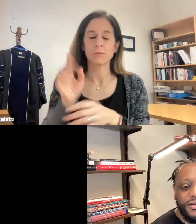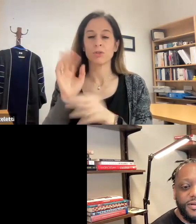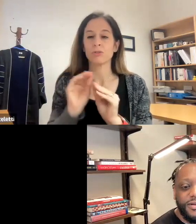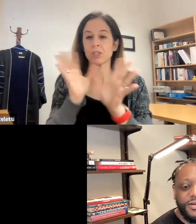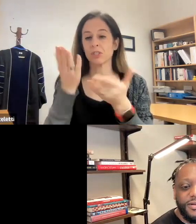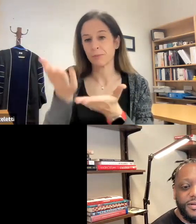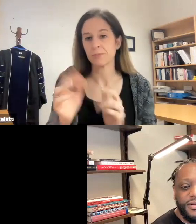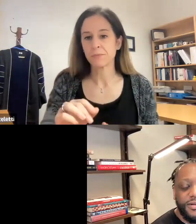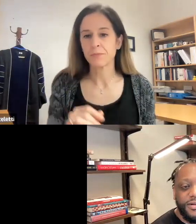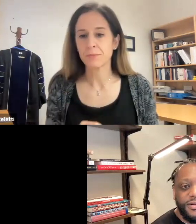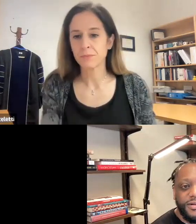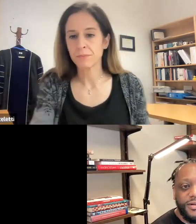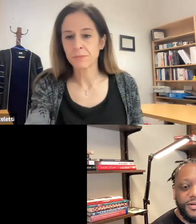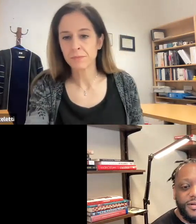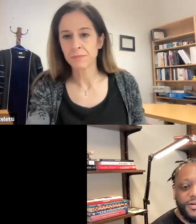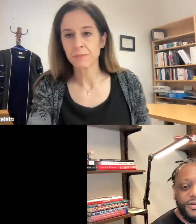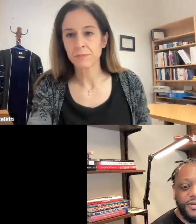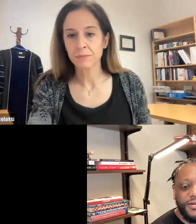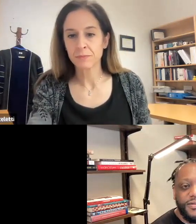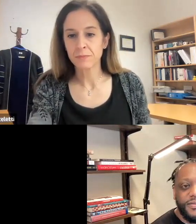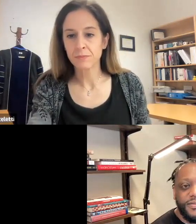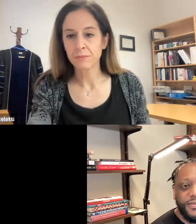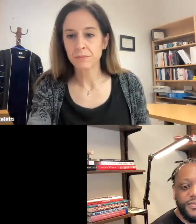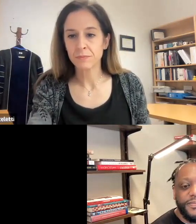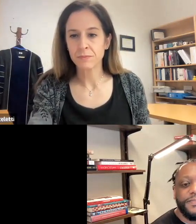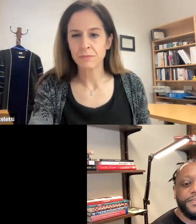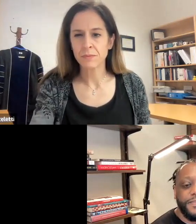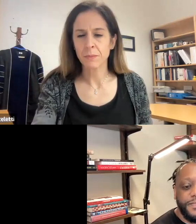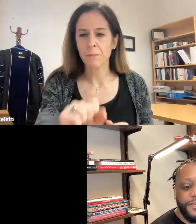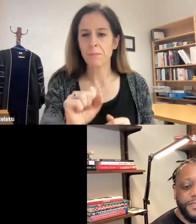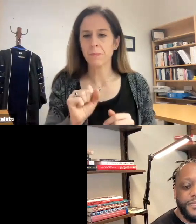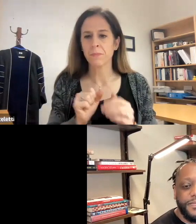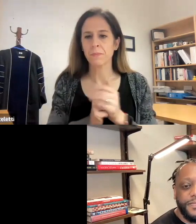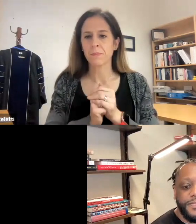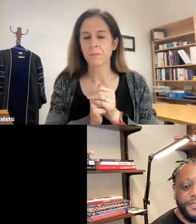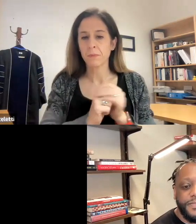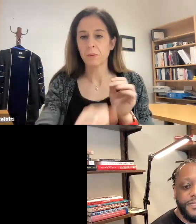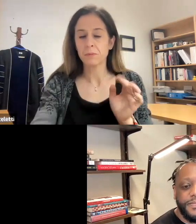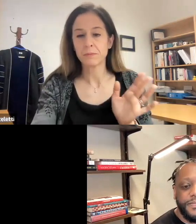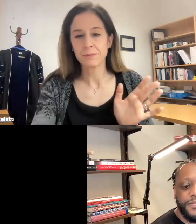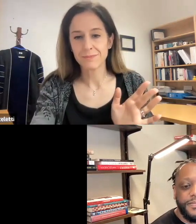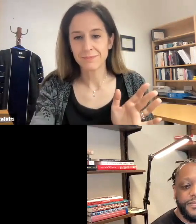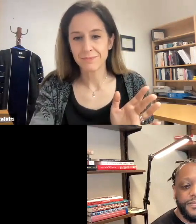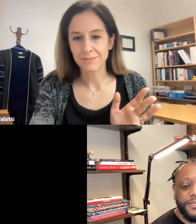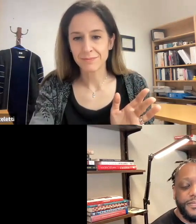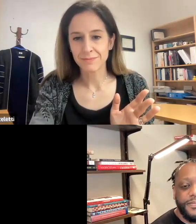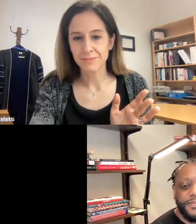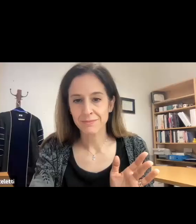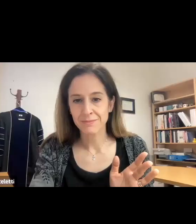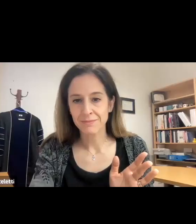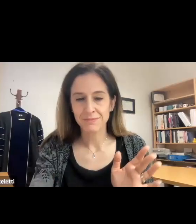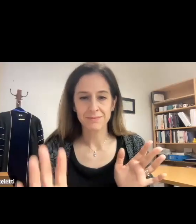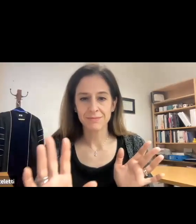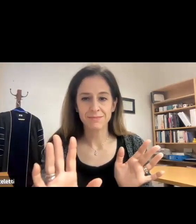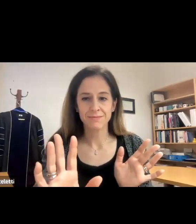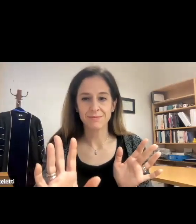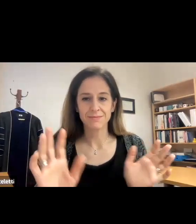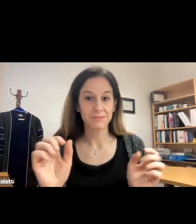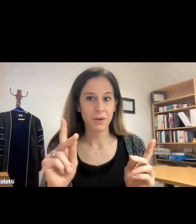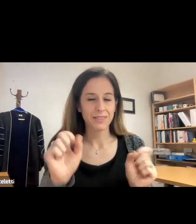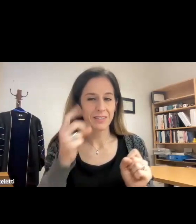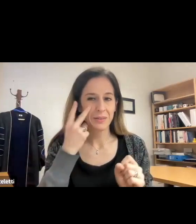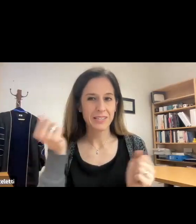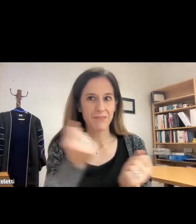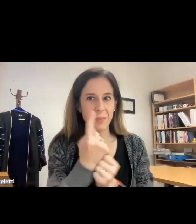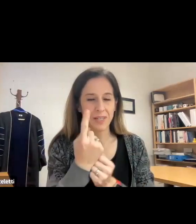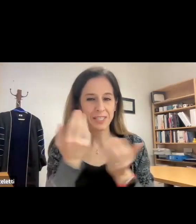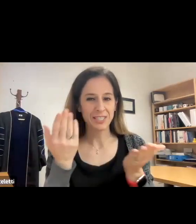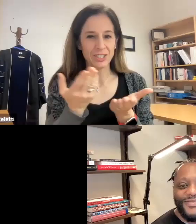that you read that.